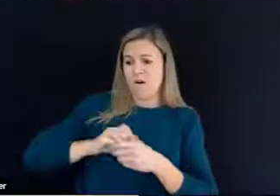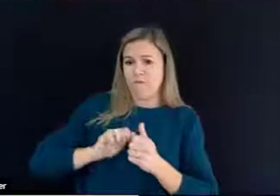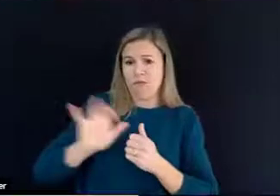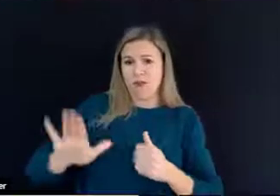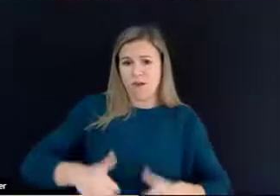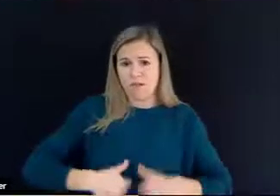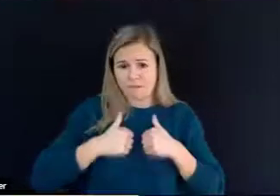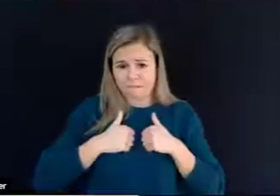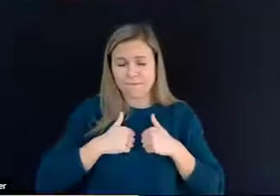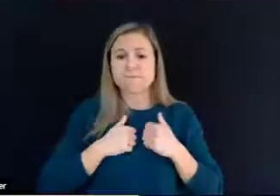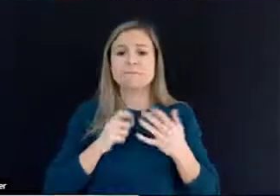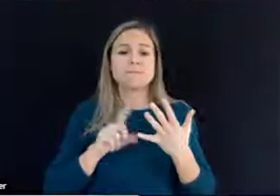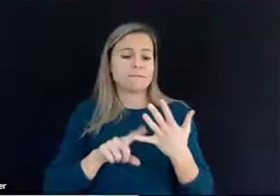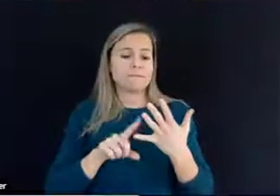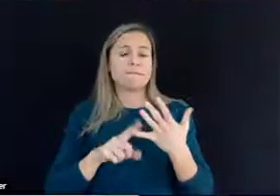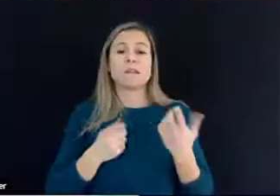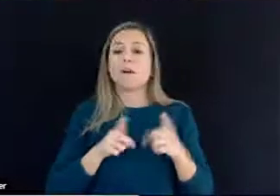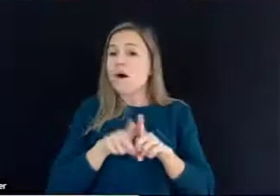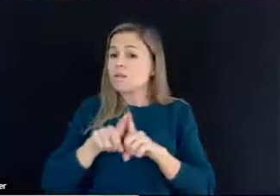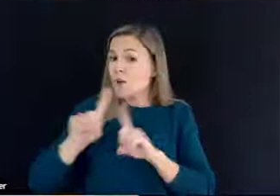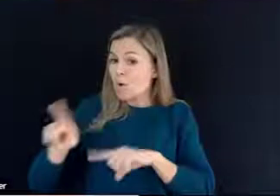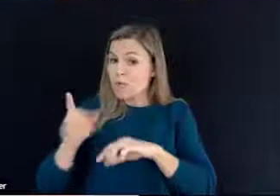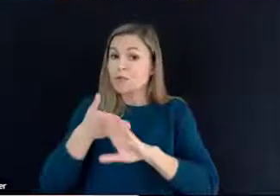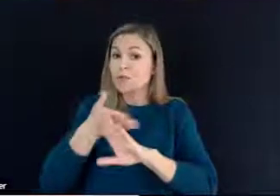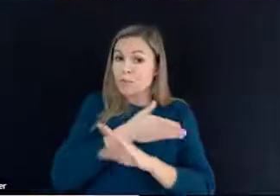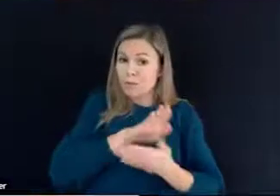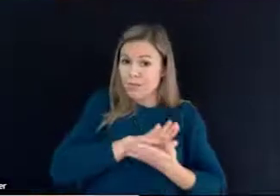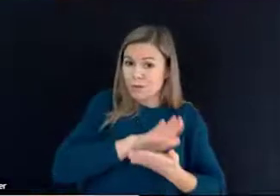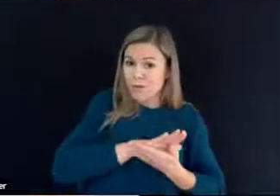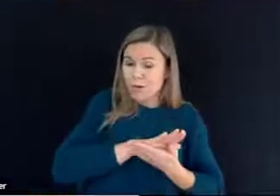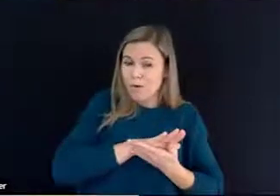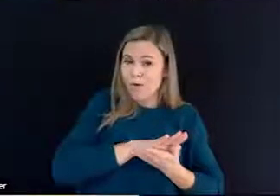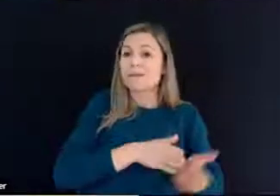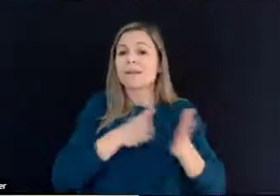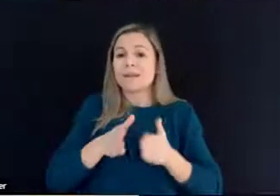She also was able to attend to preschool and kindergarten,